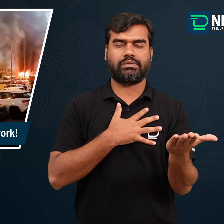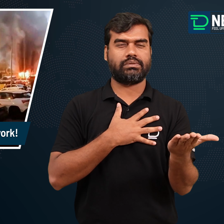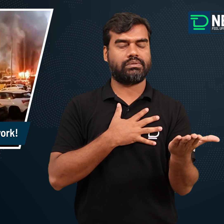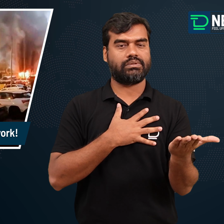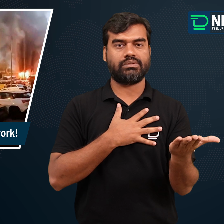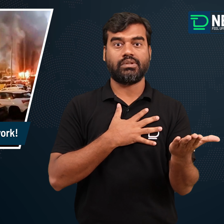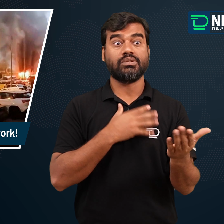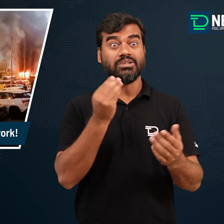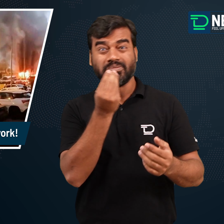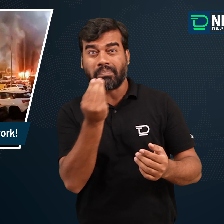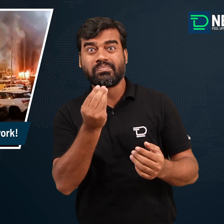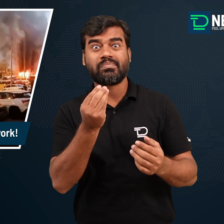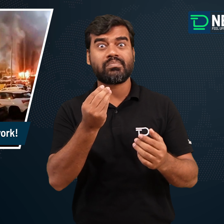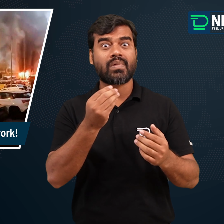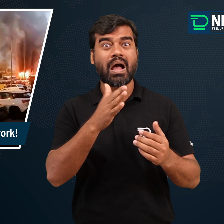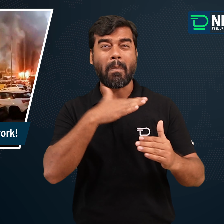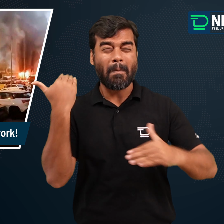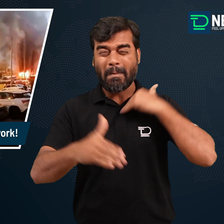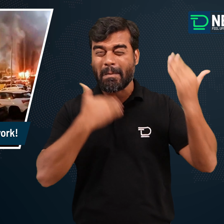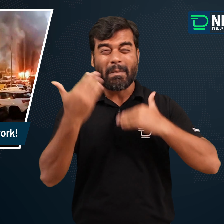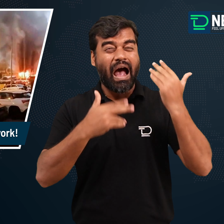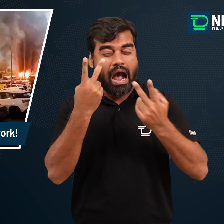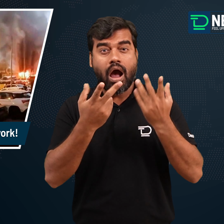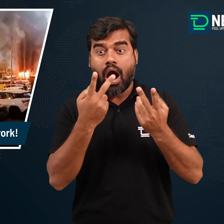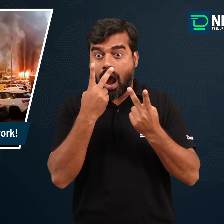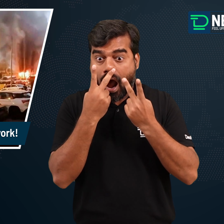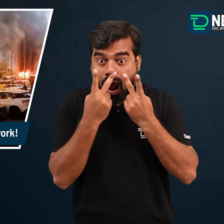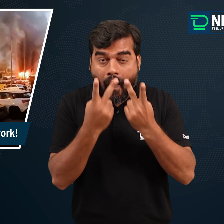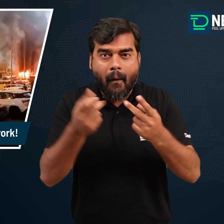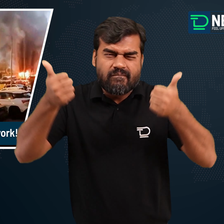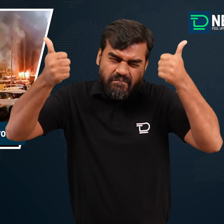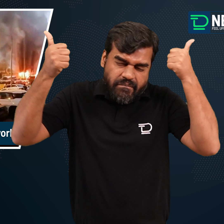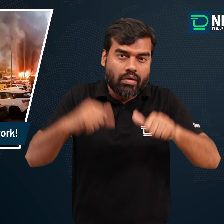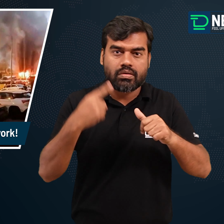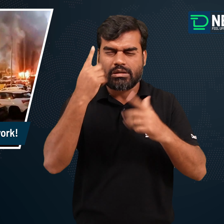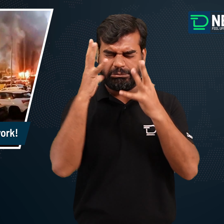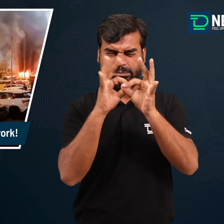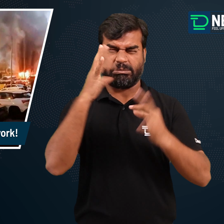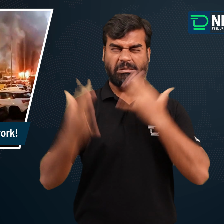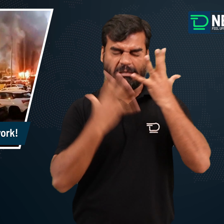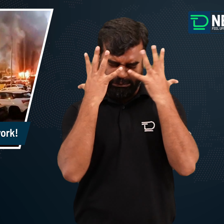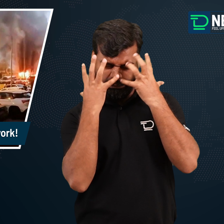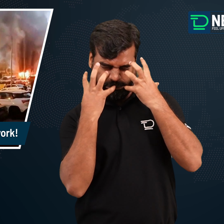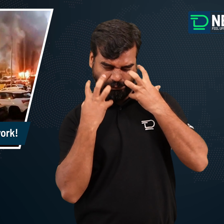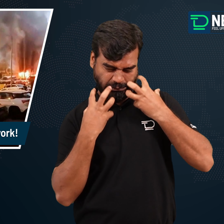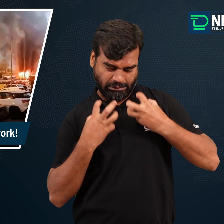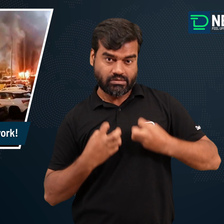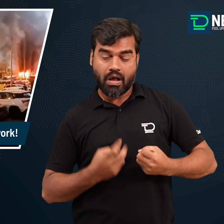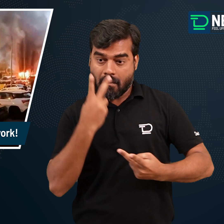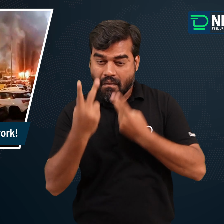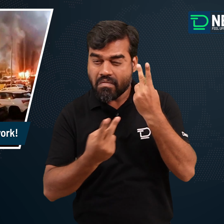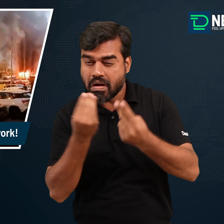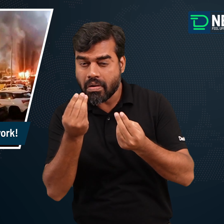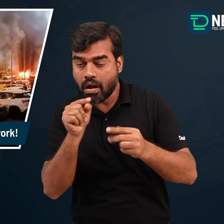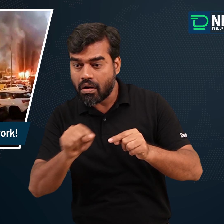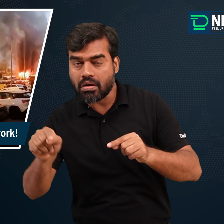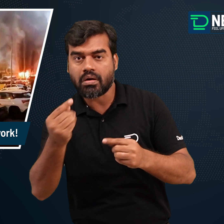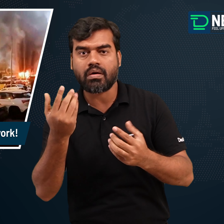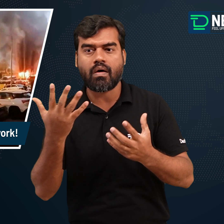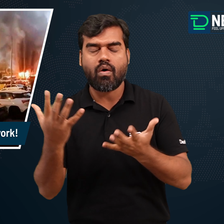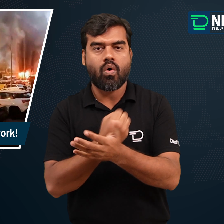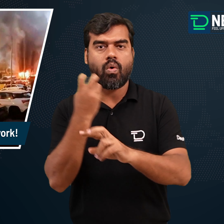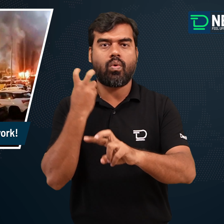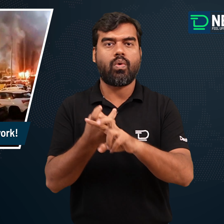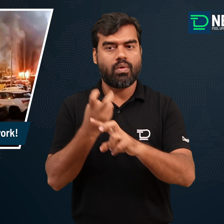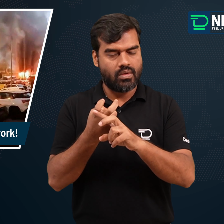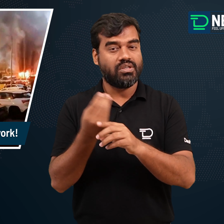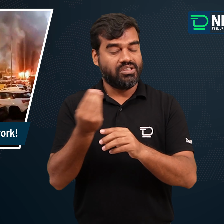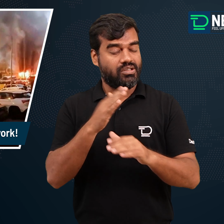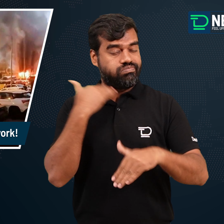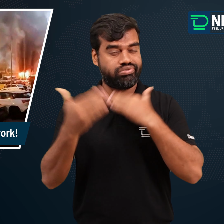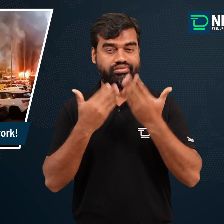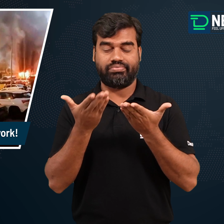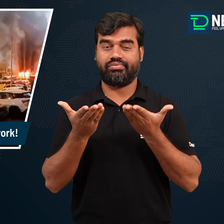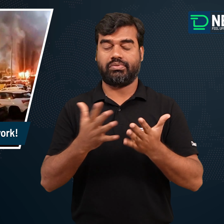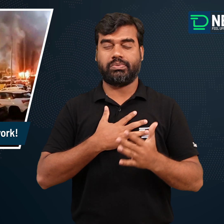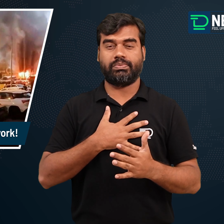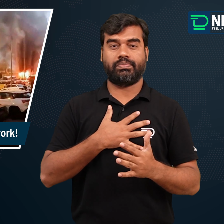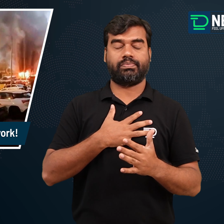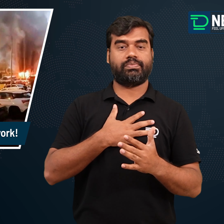Some bodies were charred beyond recognition.